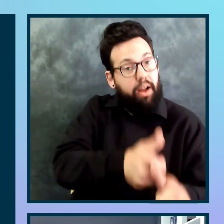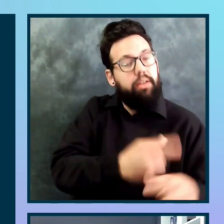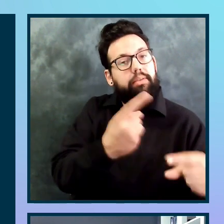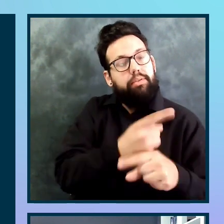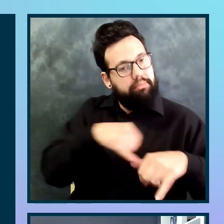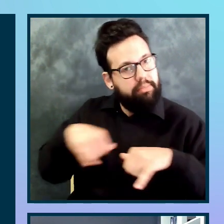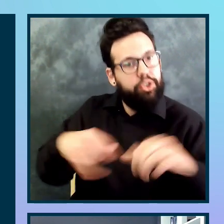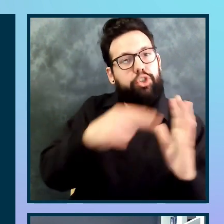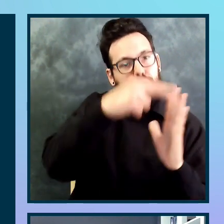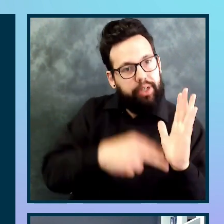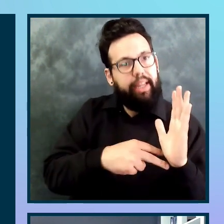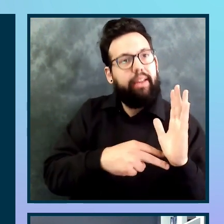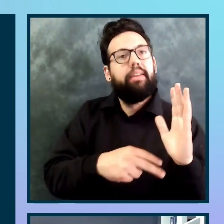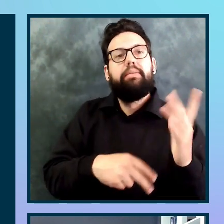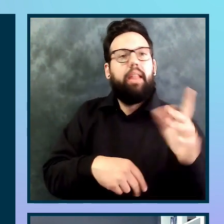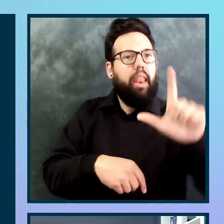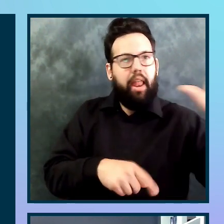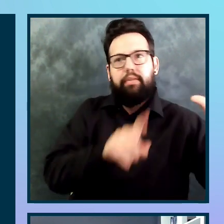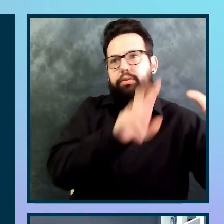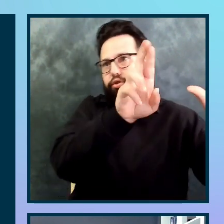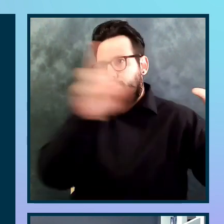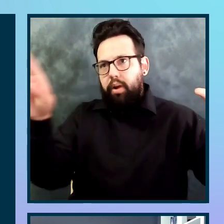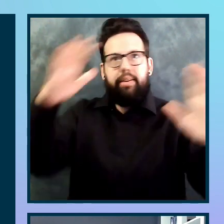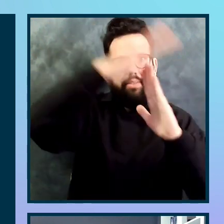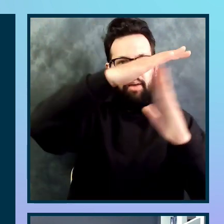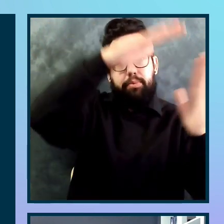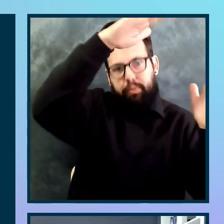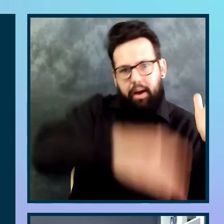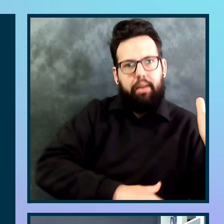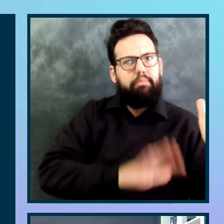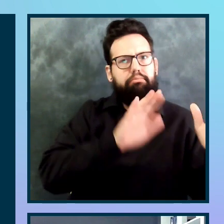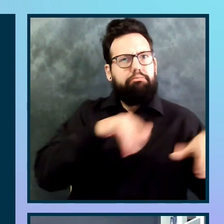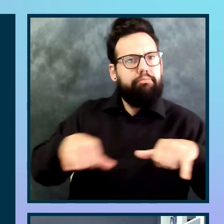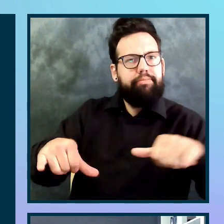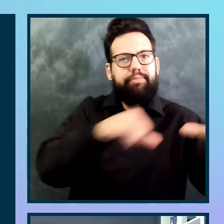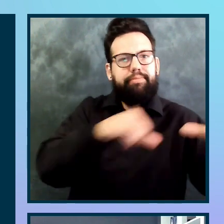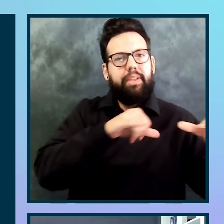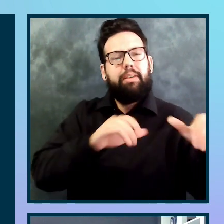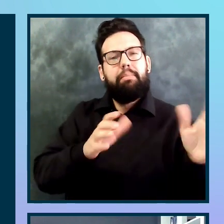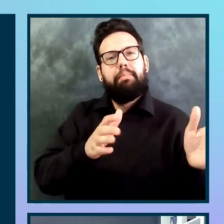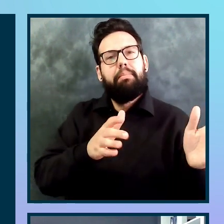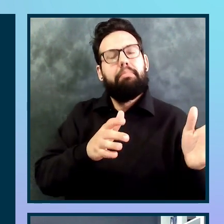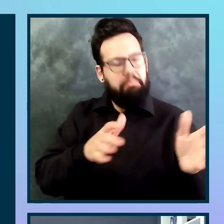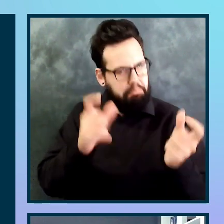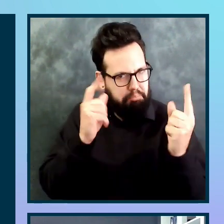This is skipping the entire filter section. However, the intent is to help you get faster